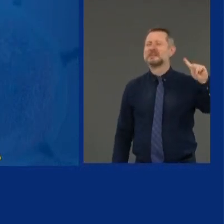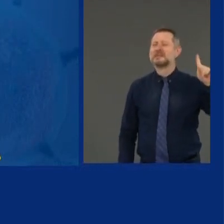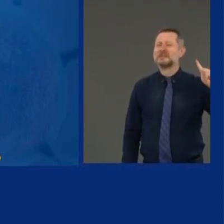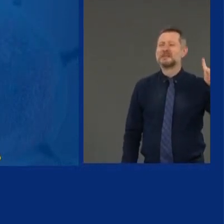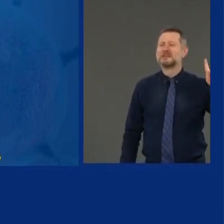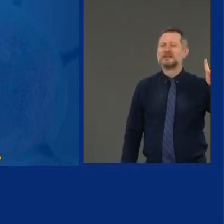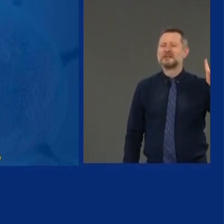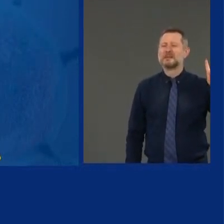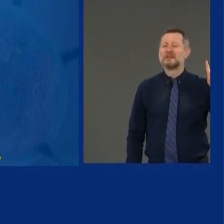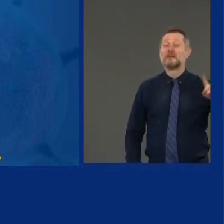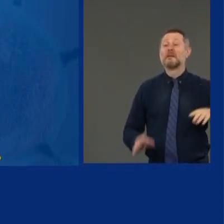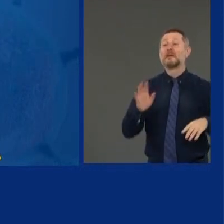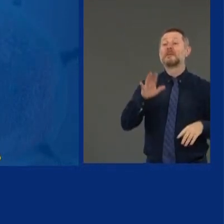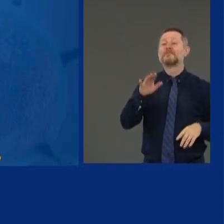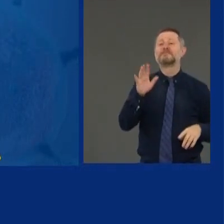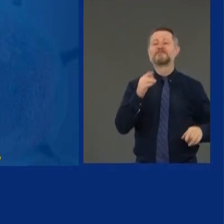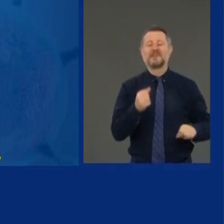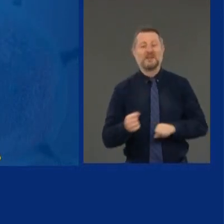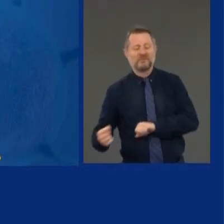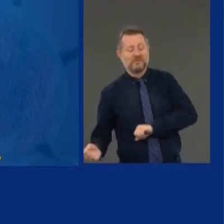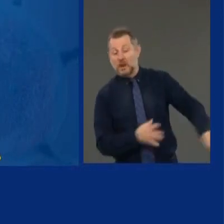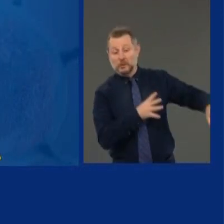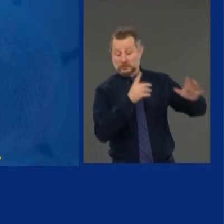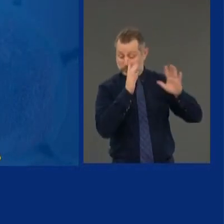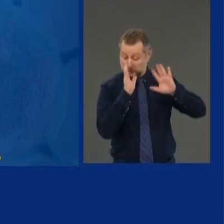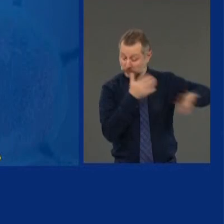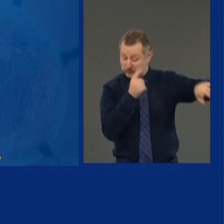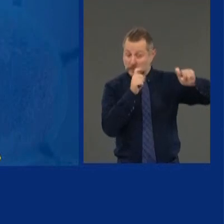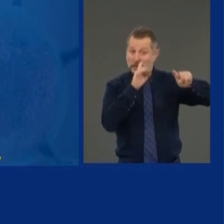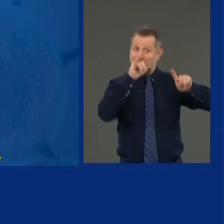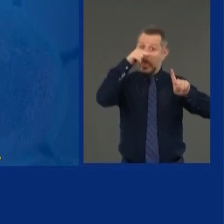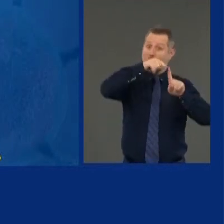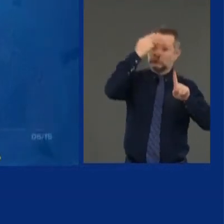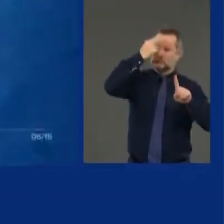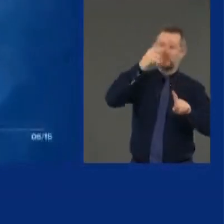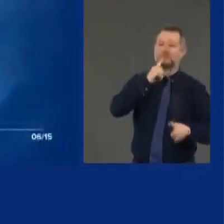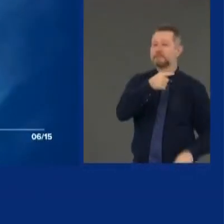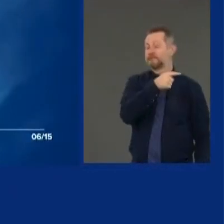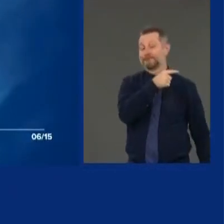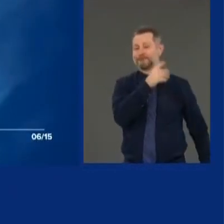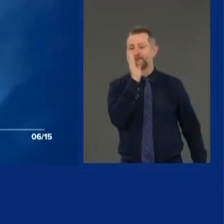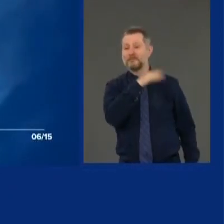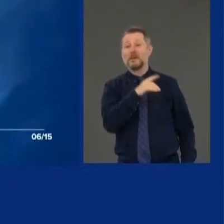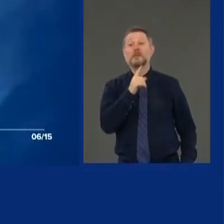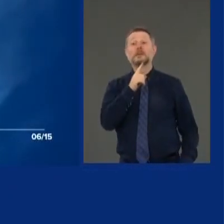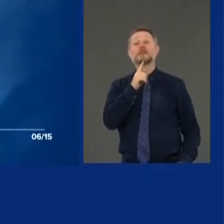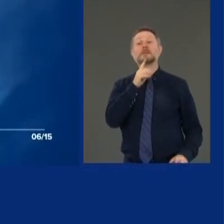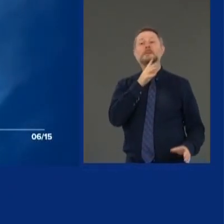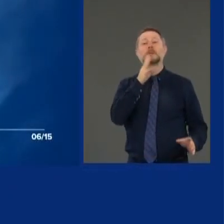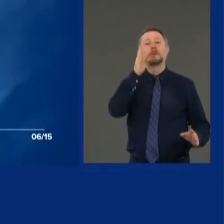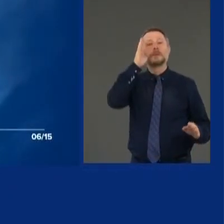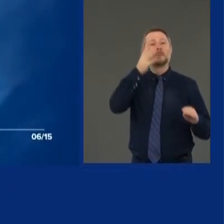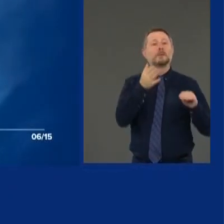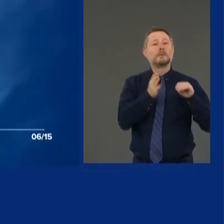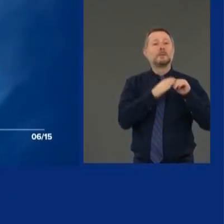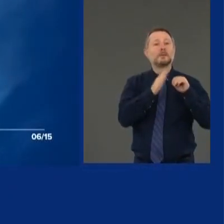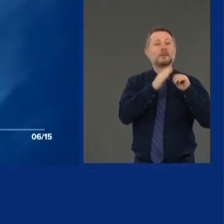TRUE STATEMENT.